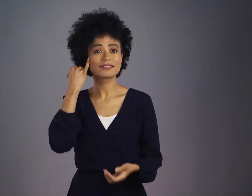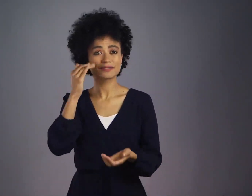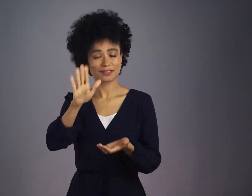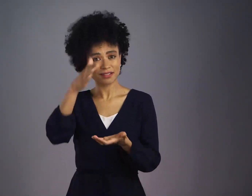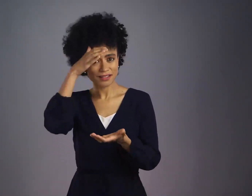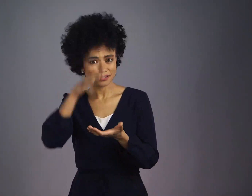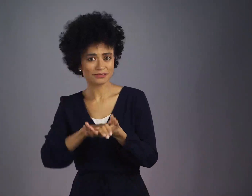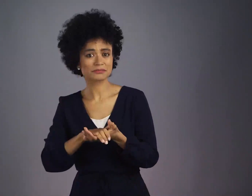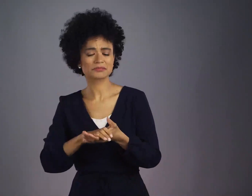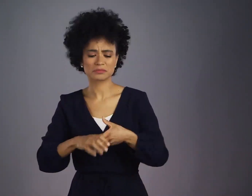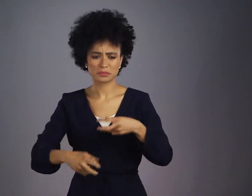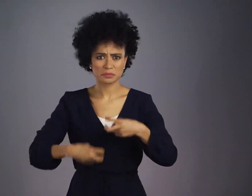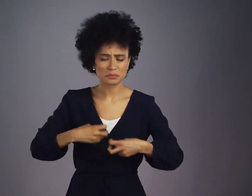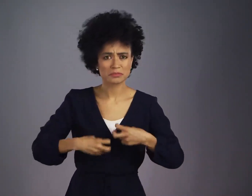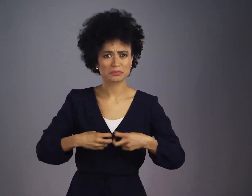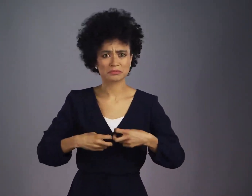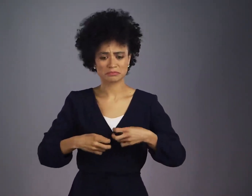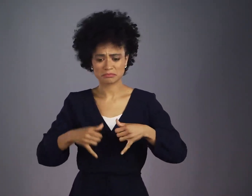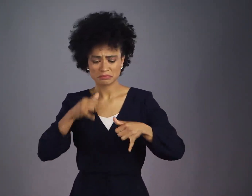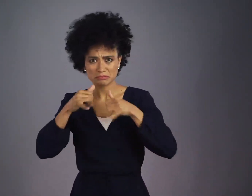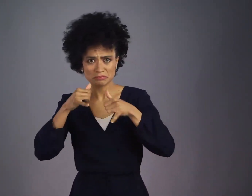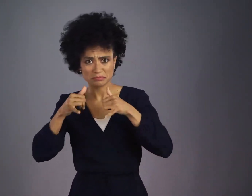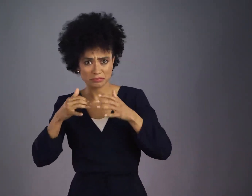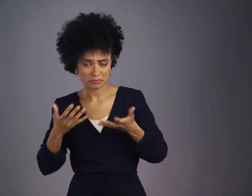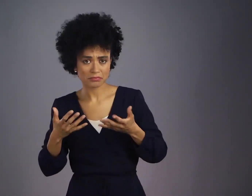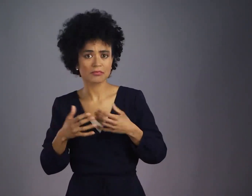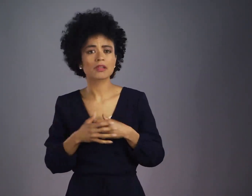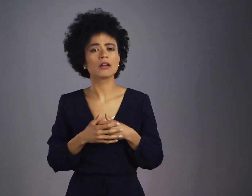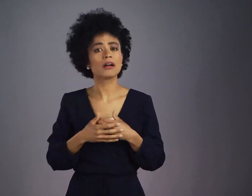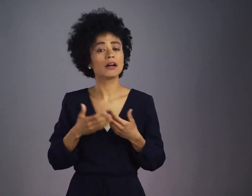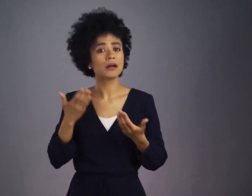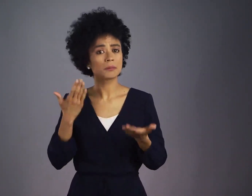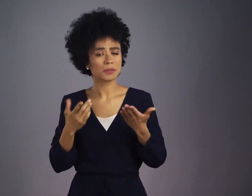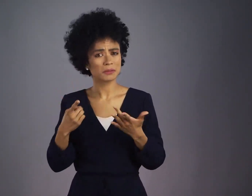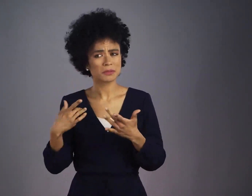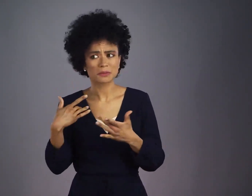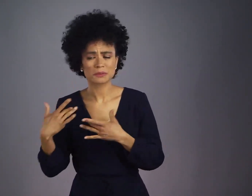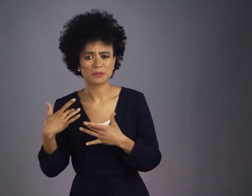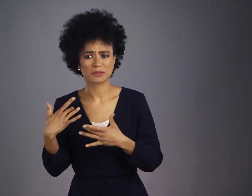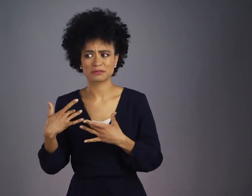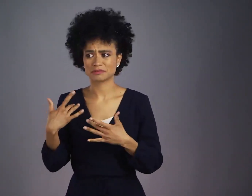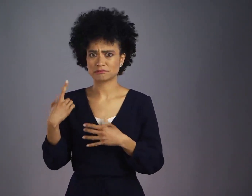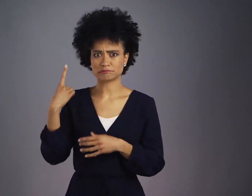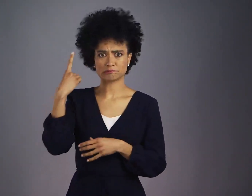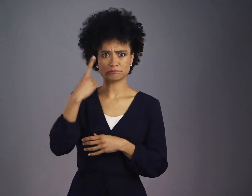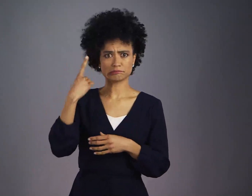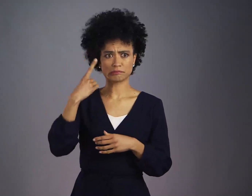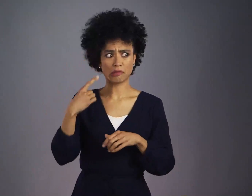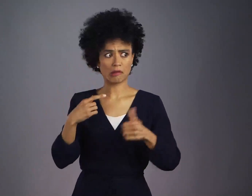If your husband is a drinker, you probably worry over what other people are thinking and you hate to meet your friends.